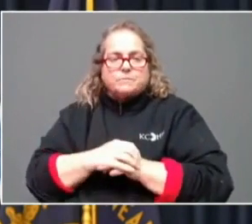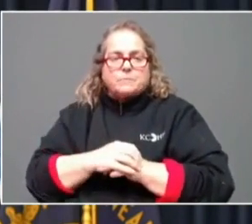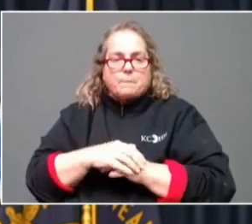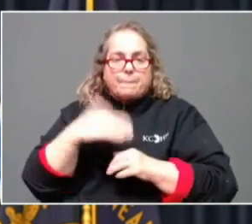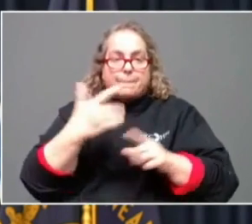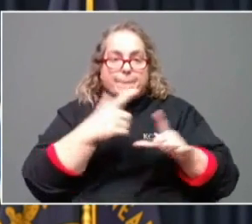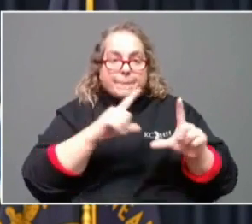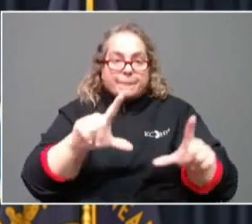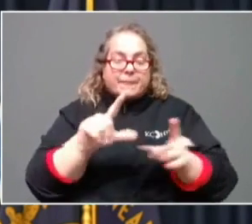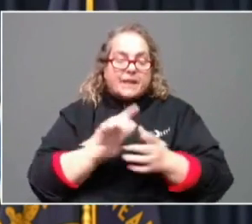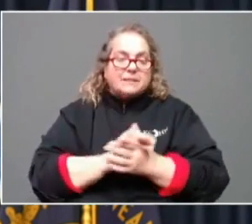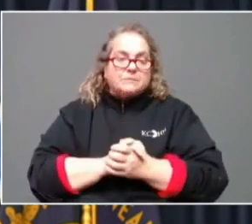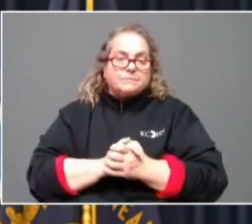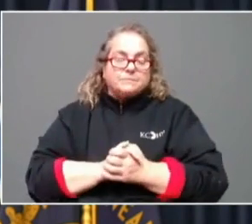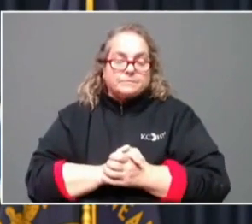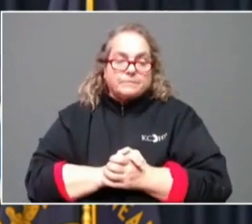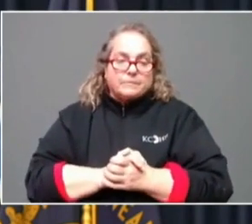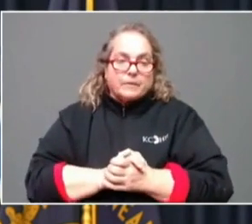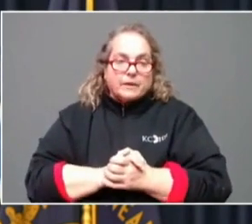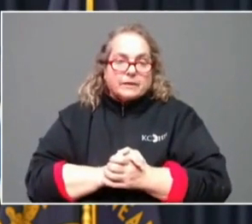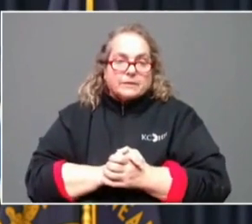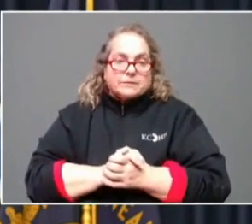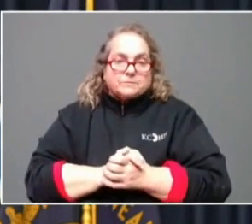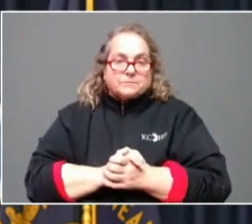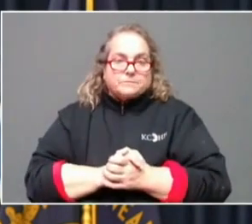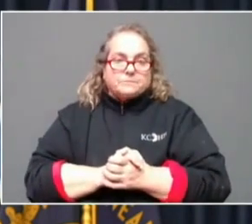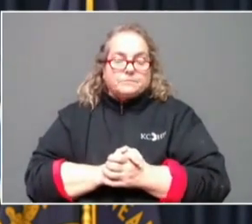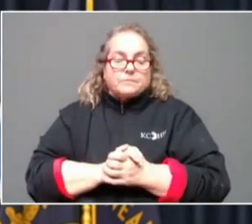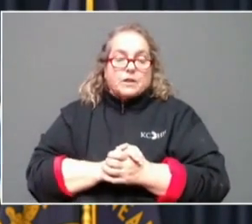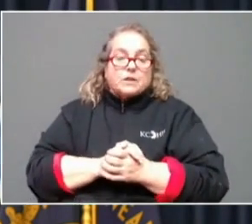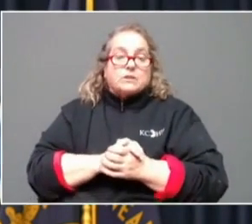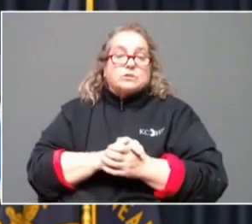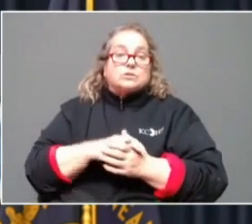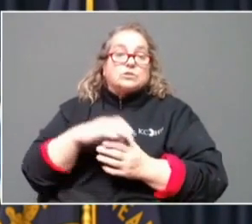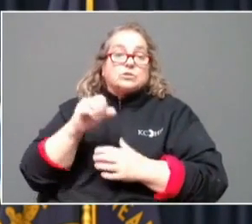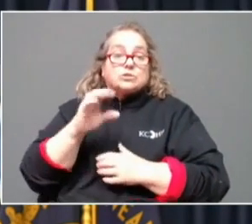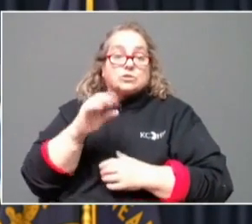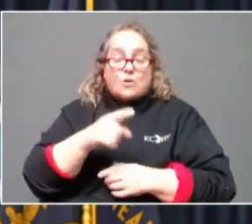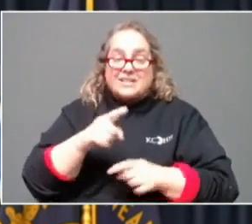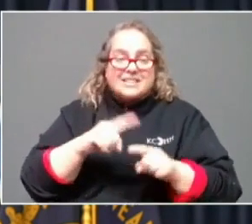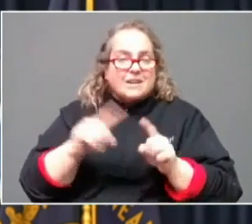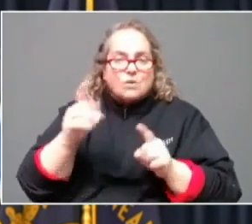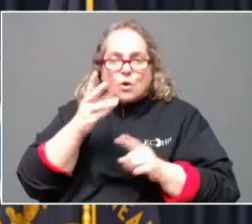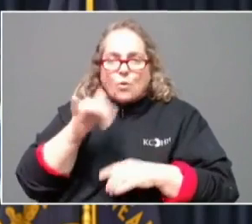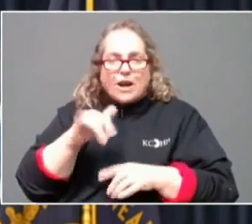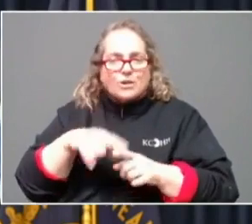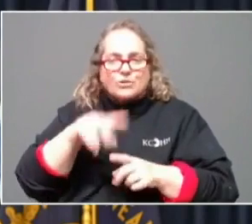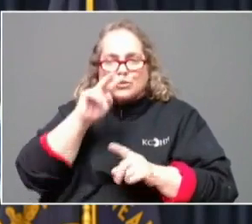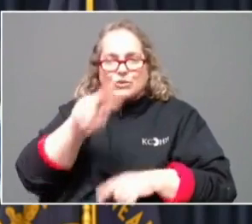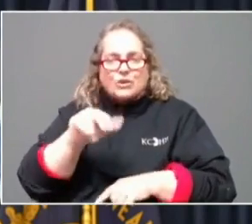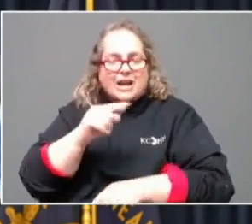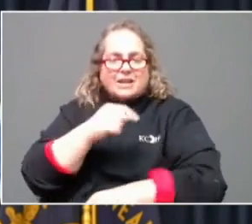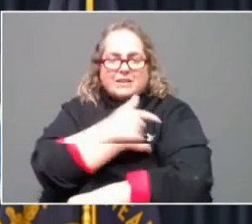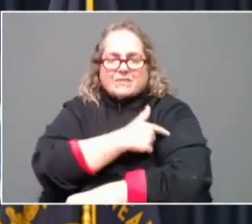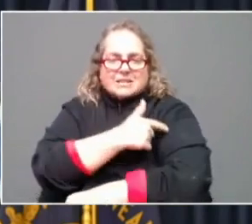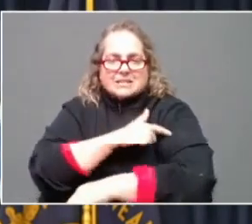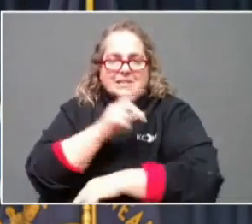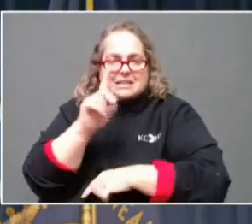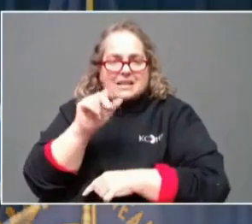on the slides and then we'll wrap it up. So this is just a different way to look at the vaccine data and I want to give a little bit of good news and a little